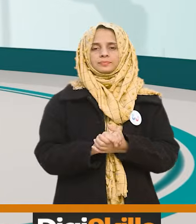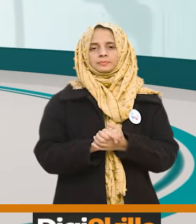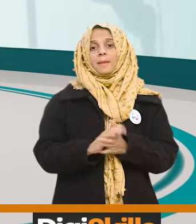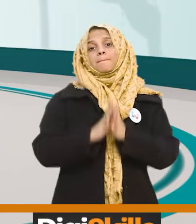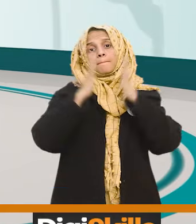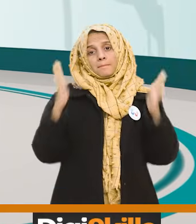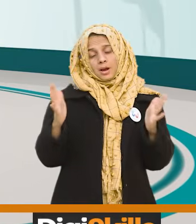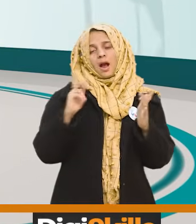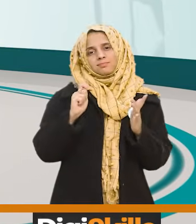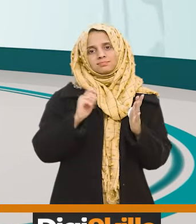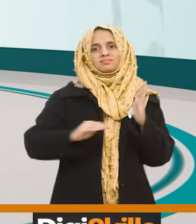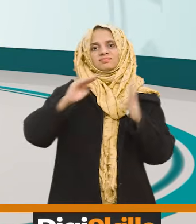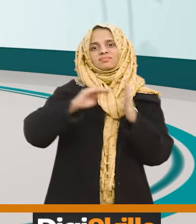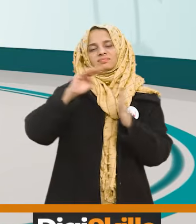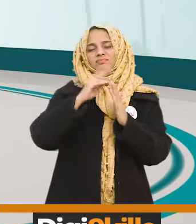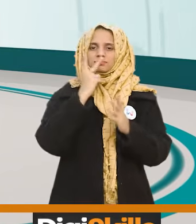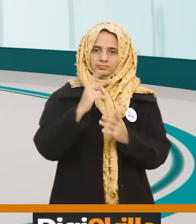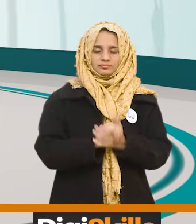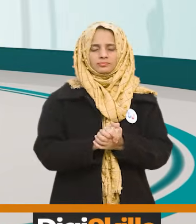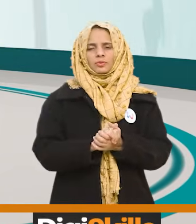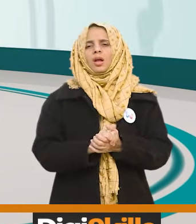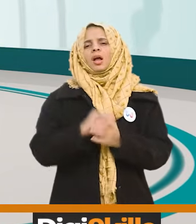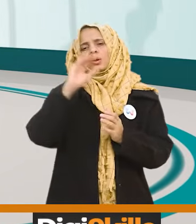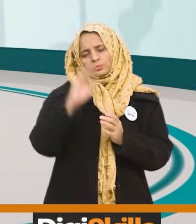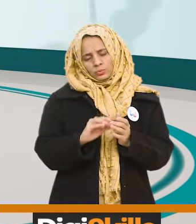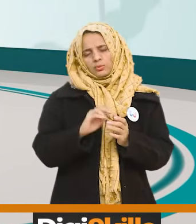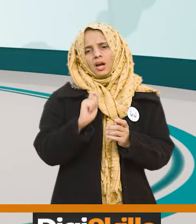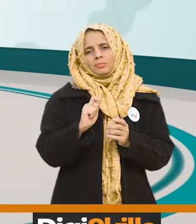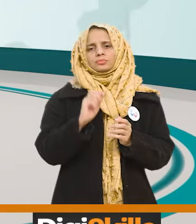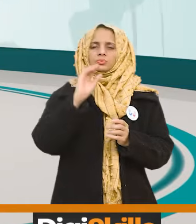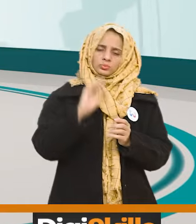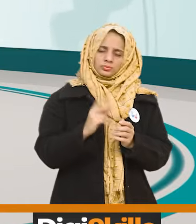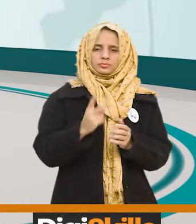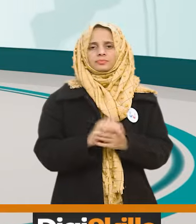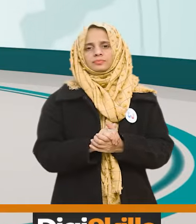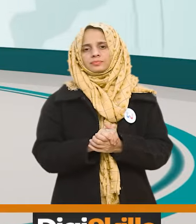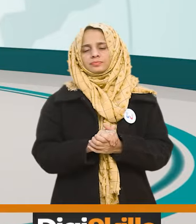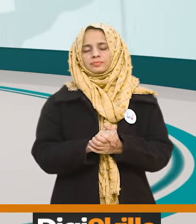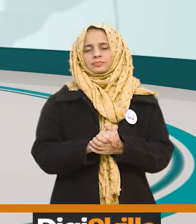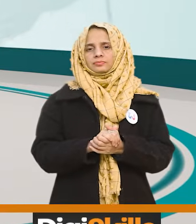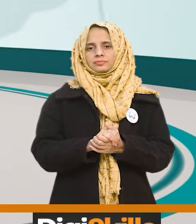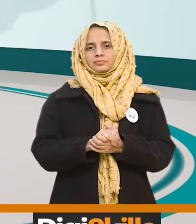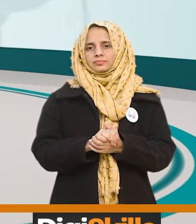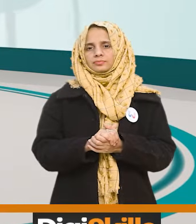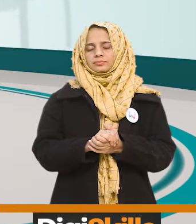The milestones in big projects can be more. The milestones in projects having small amounts are usually less. For example,